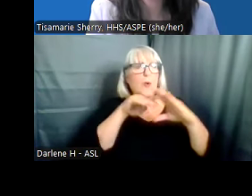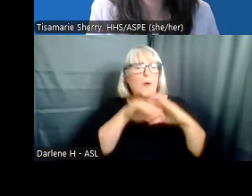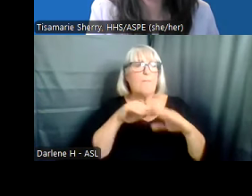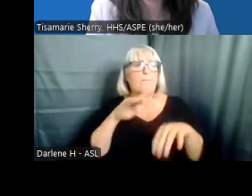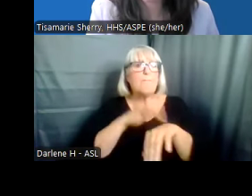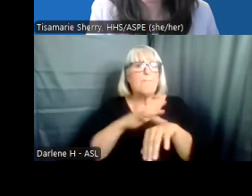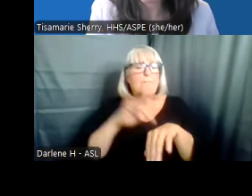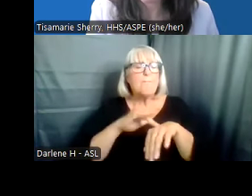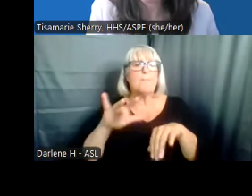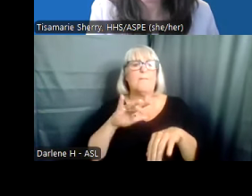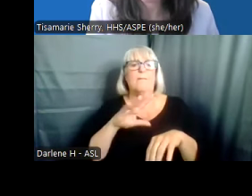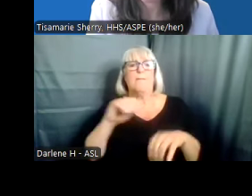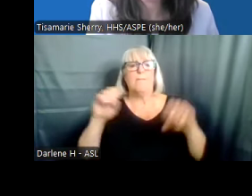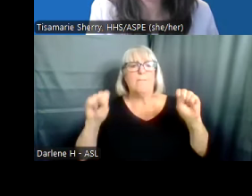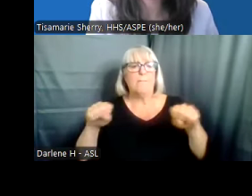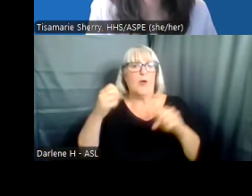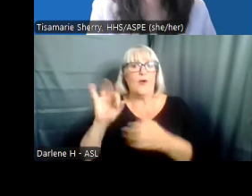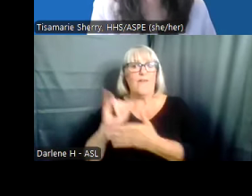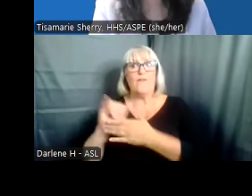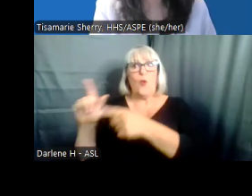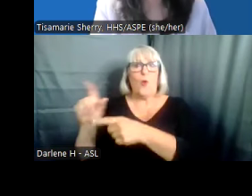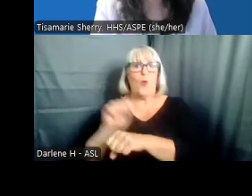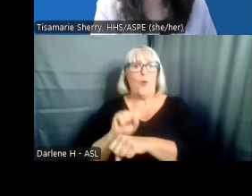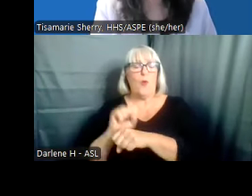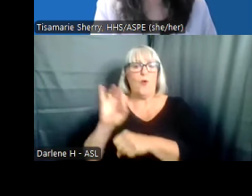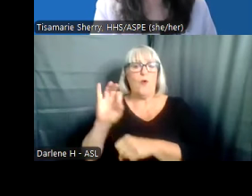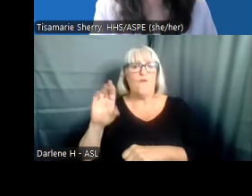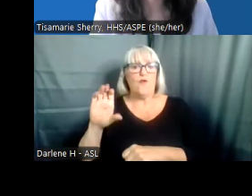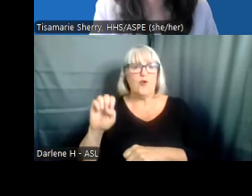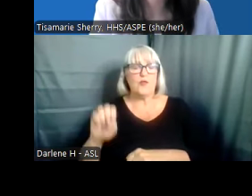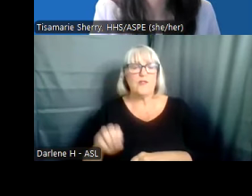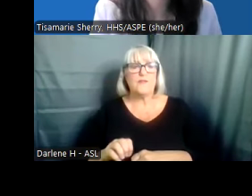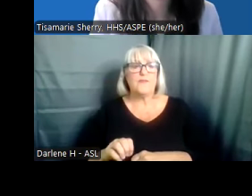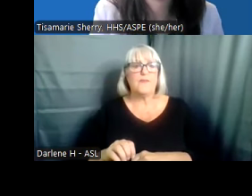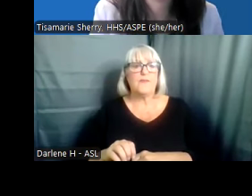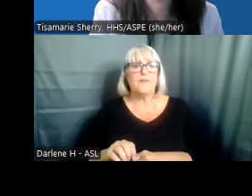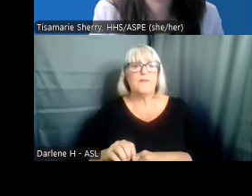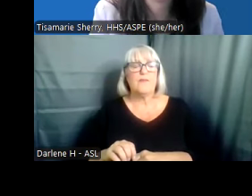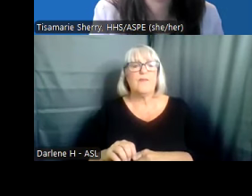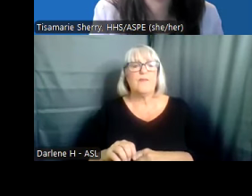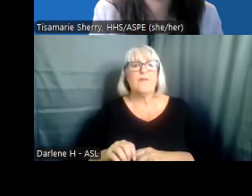Next slide. Our fourth recommendation is to